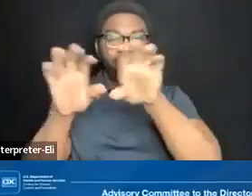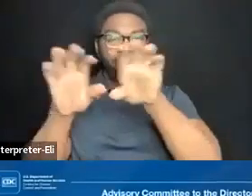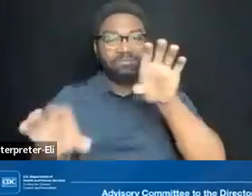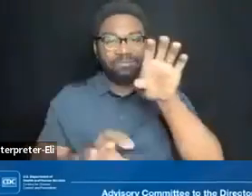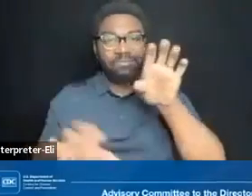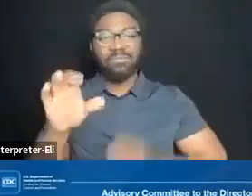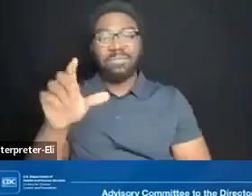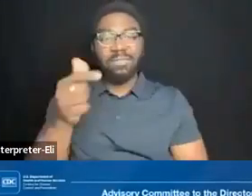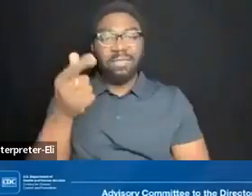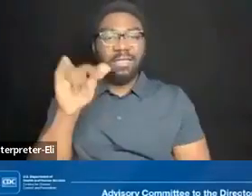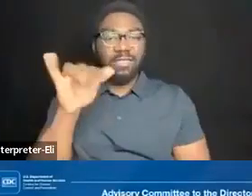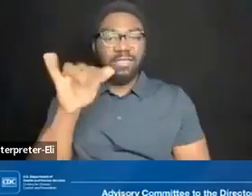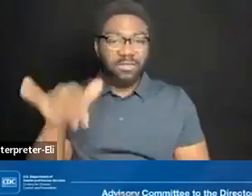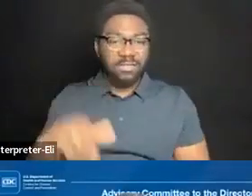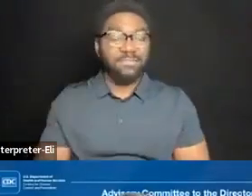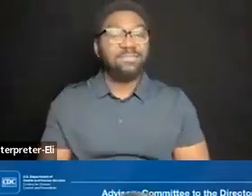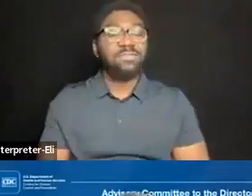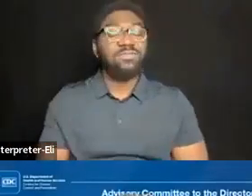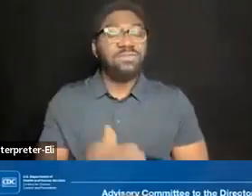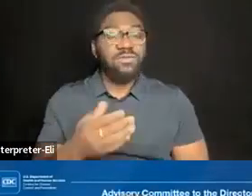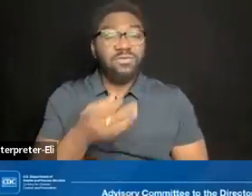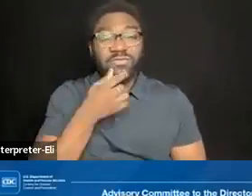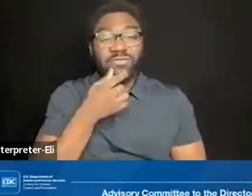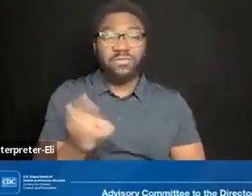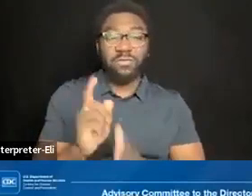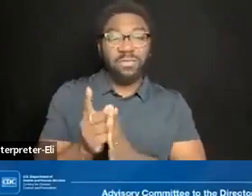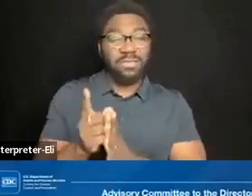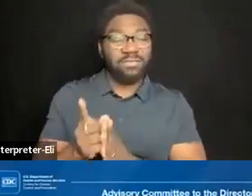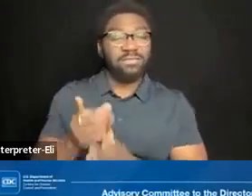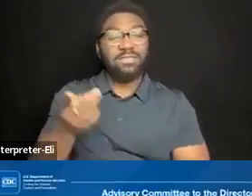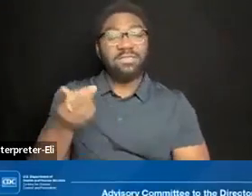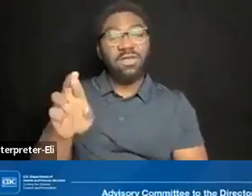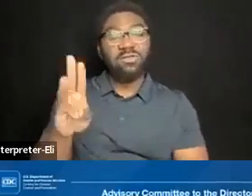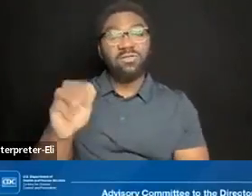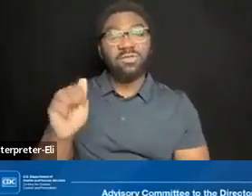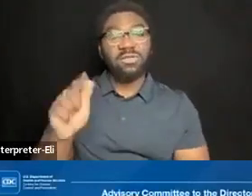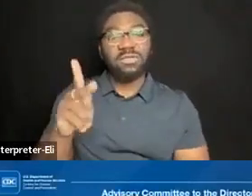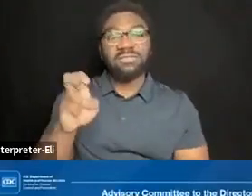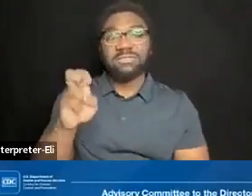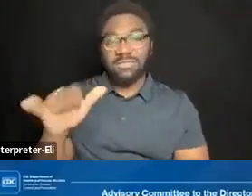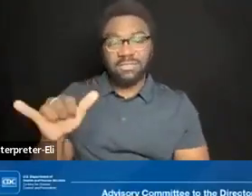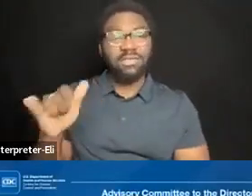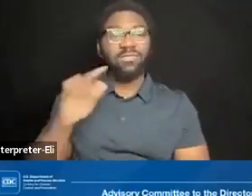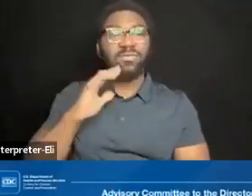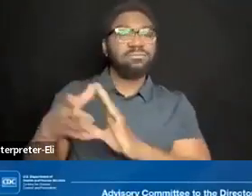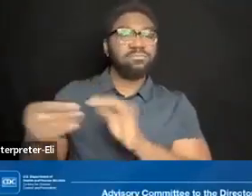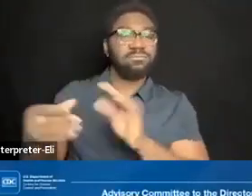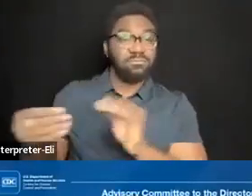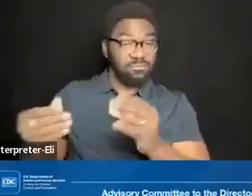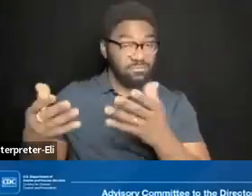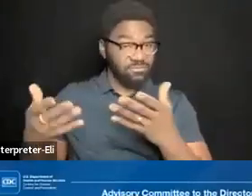In a few minutes, we're going to hear from Dr. Walensky. And a bit later in the meeting, we're going to get an update from CDC on their workforce initiative,